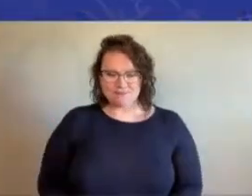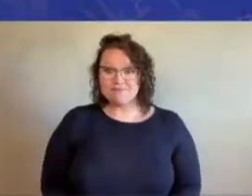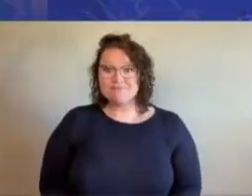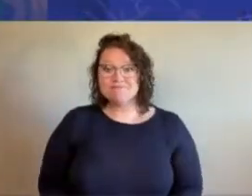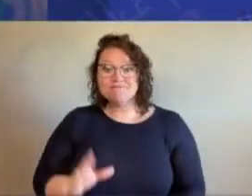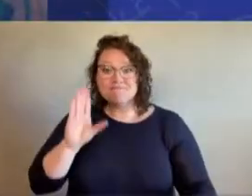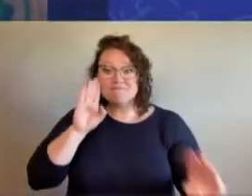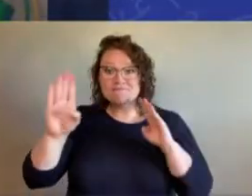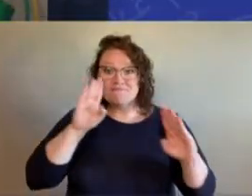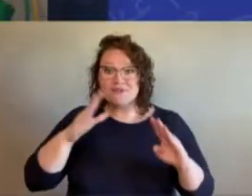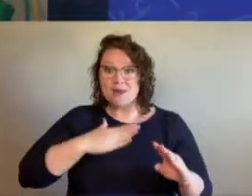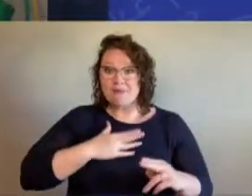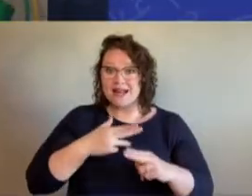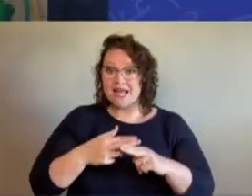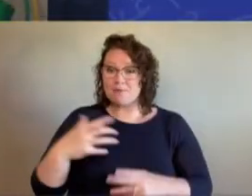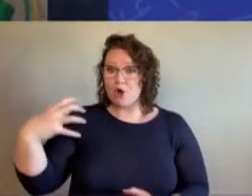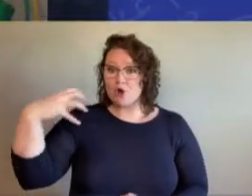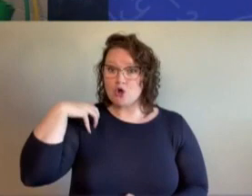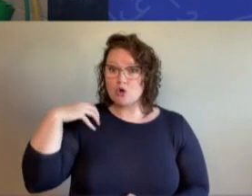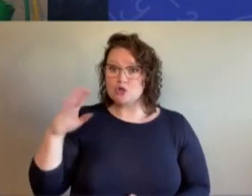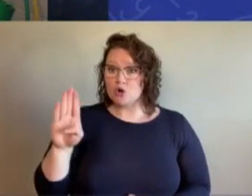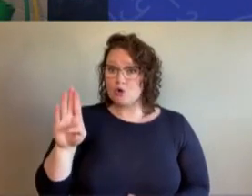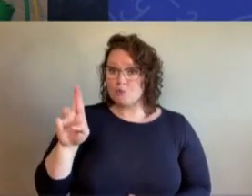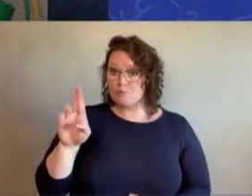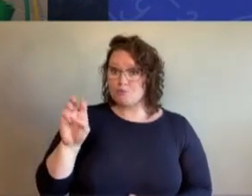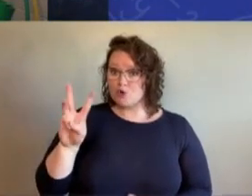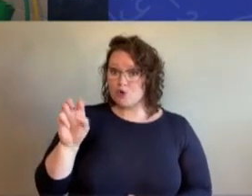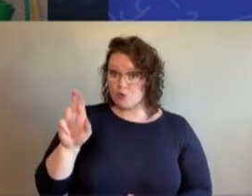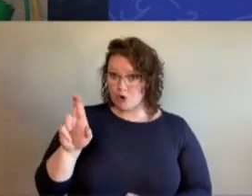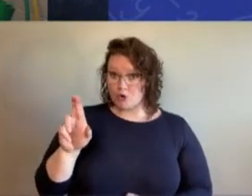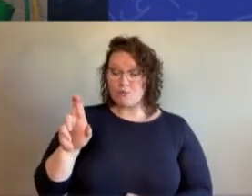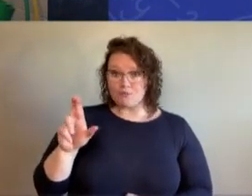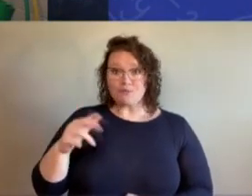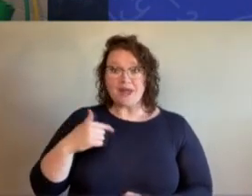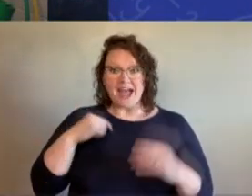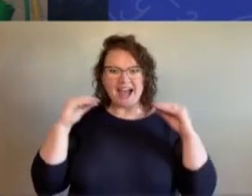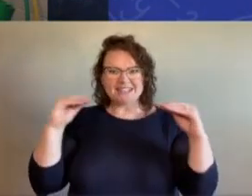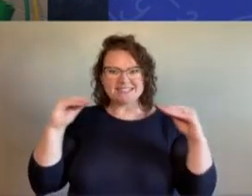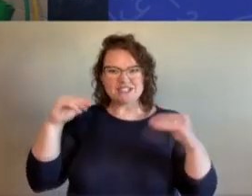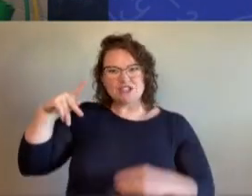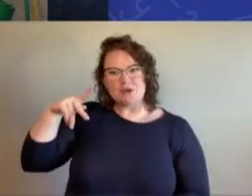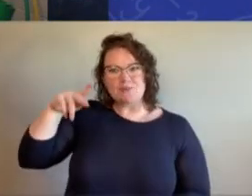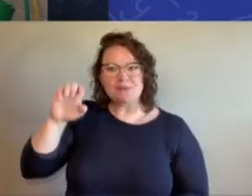Stand up, stretch out those muscles, get them going. Let's get ready to move with our